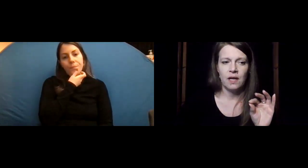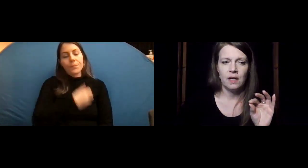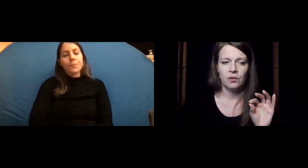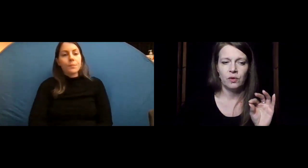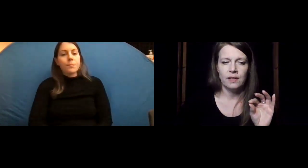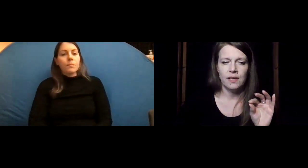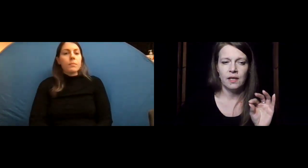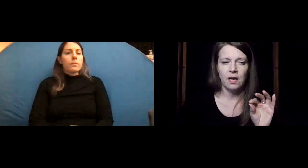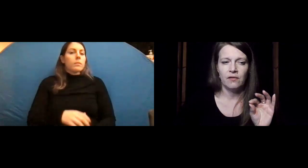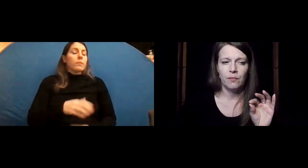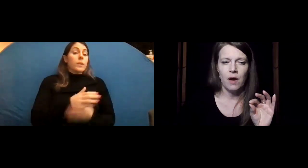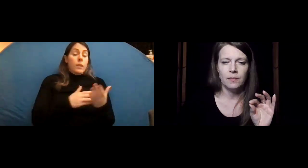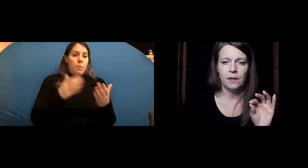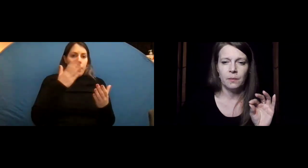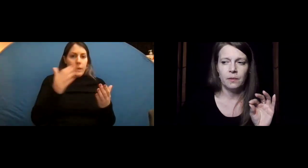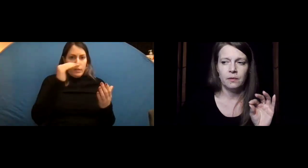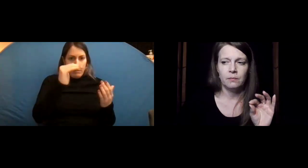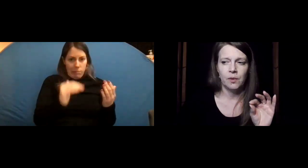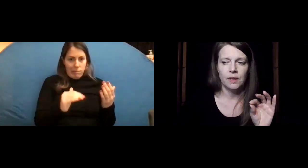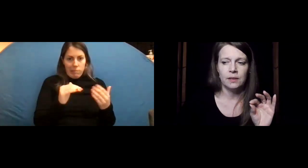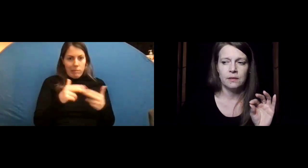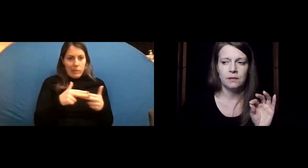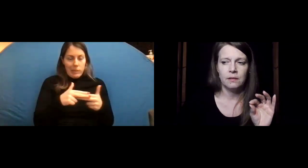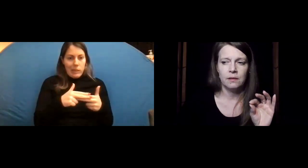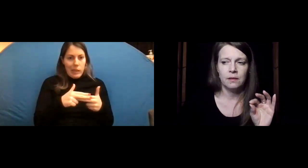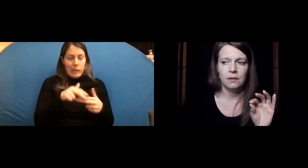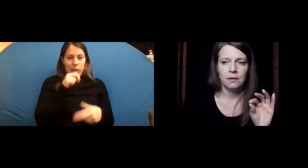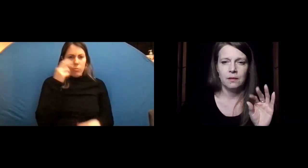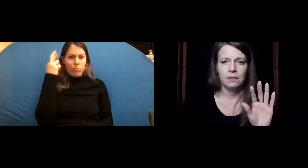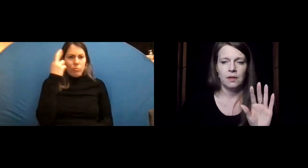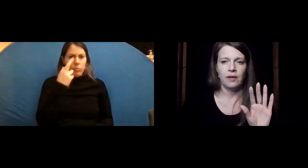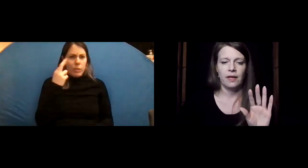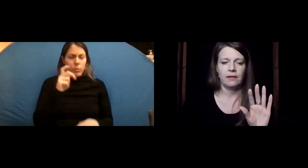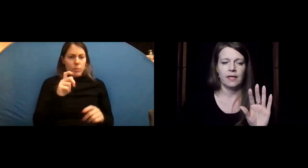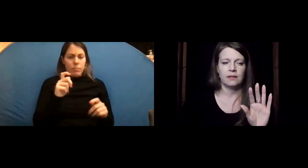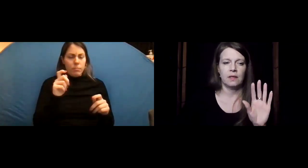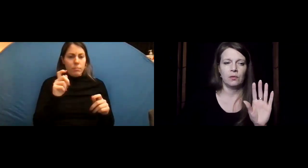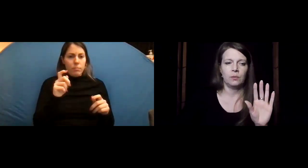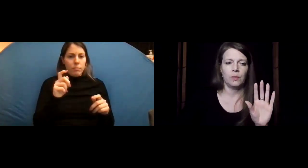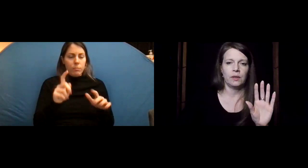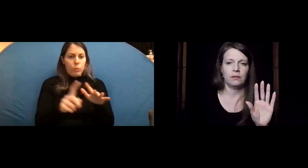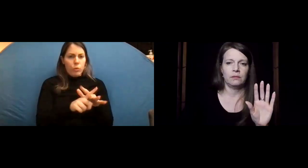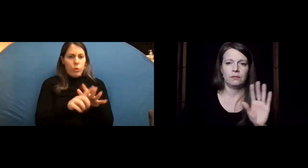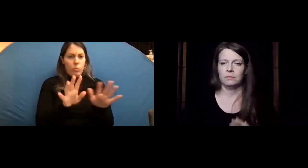I am going to go ahead and advance. There are a couple of items on this slide. I didn't realize that it kind of pops up